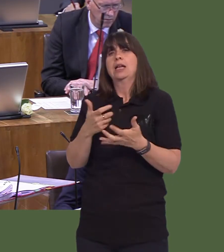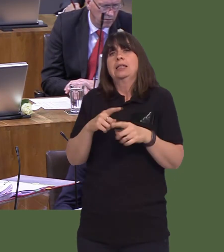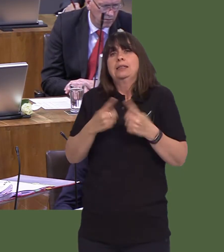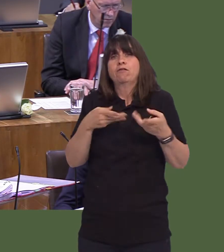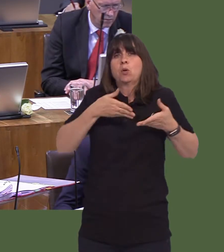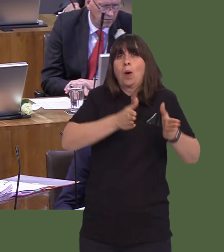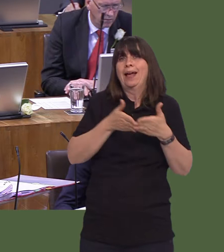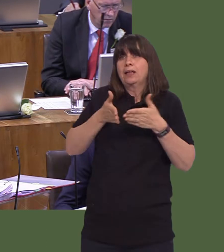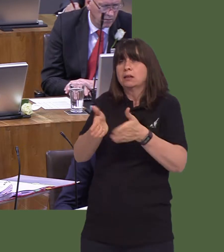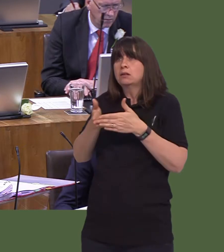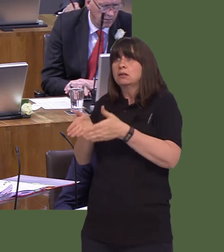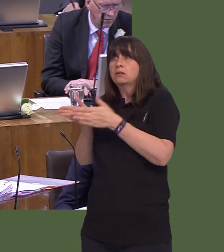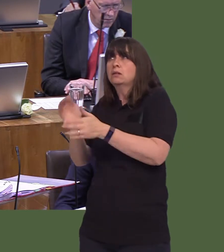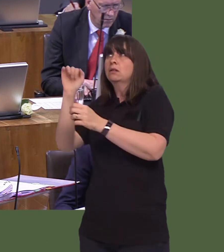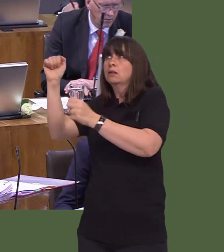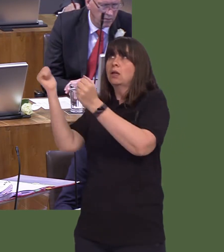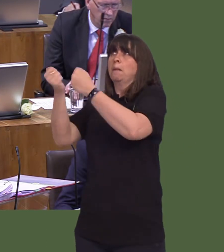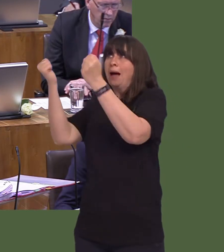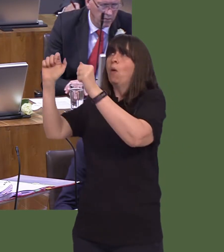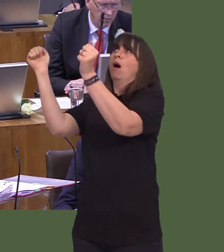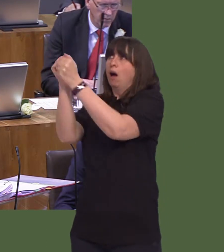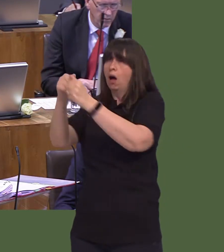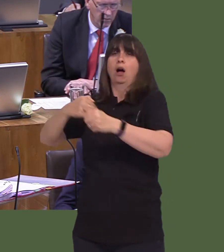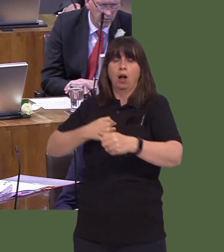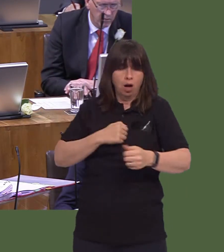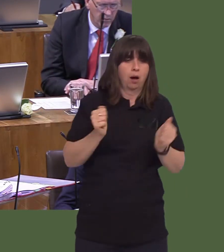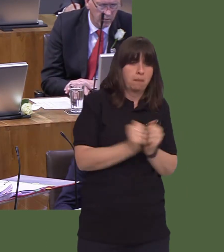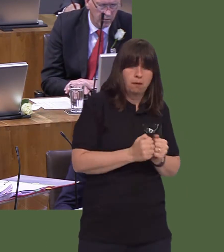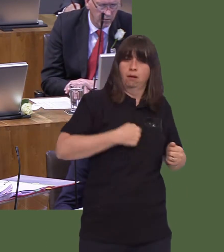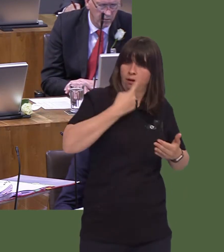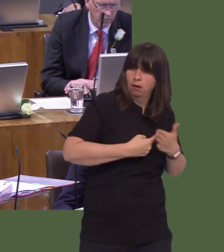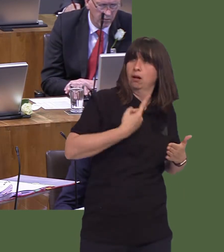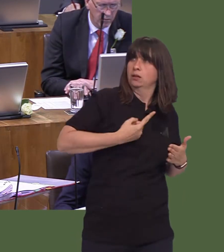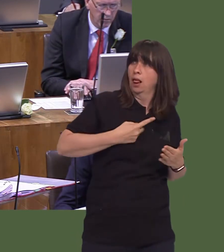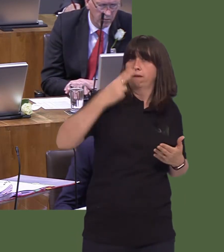But, as far as the current devolution settlement is concerned, we now have a situation where,